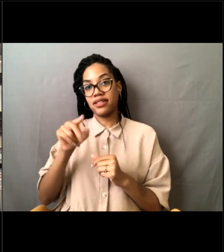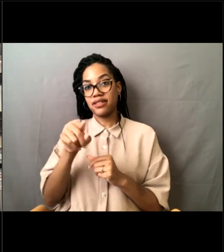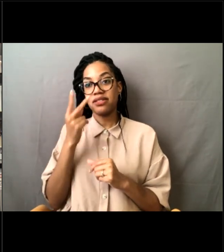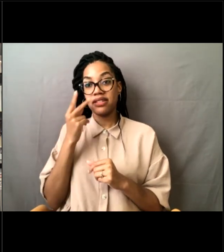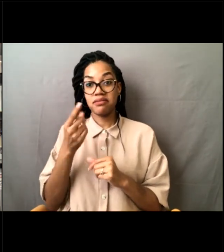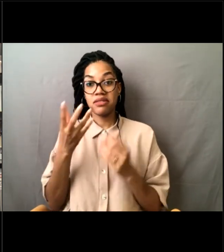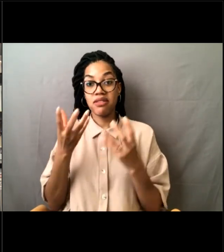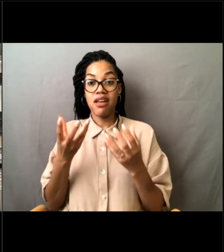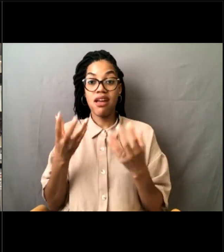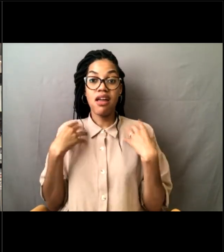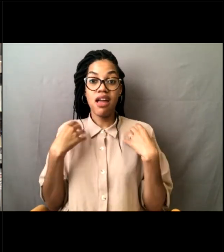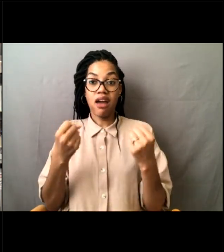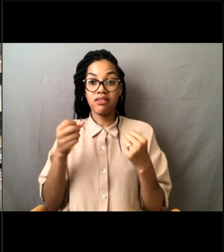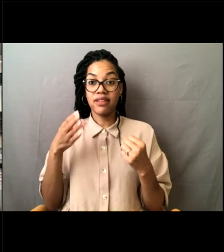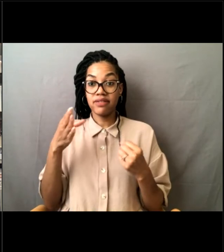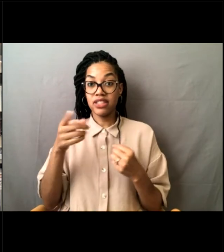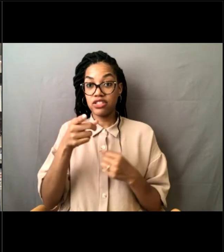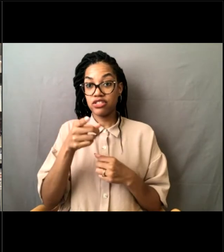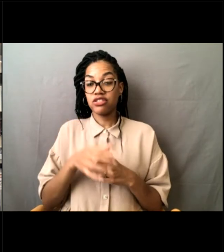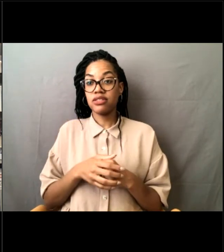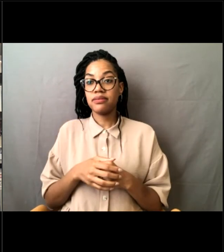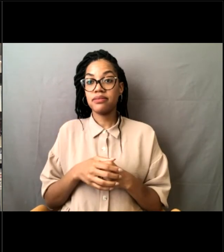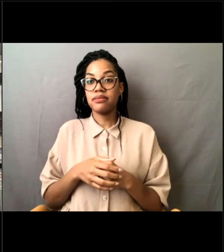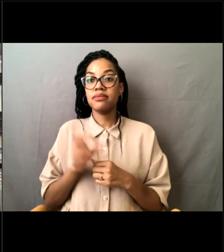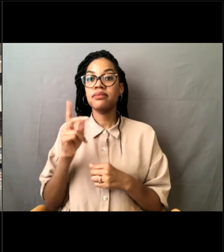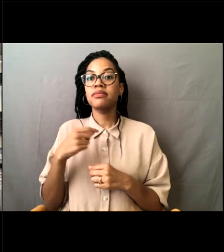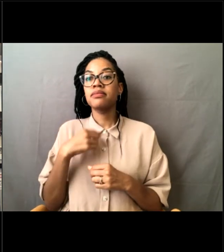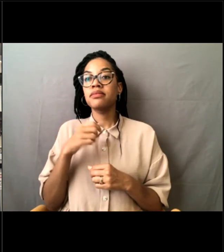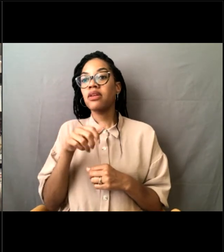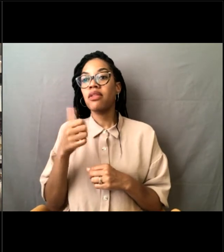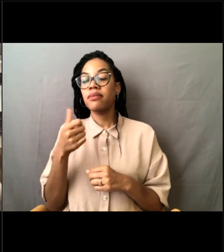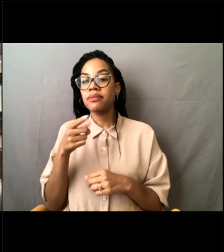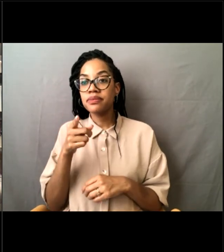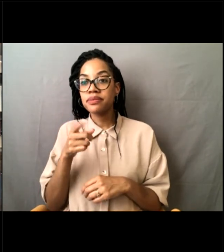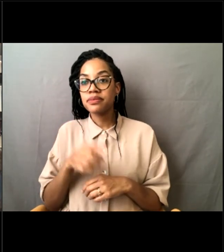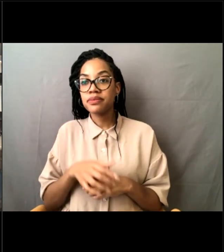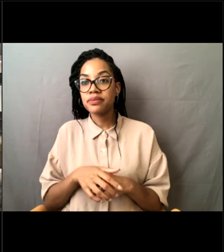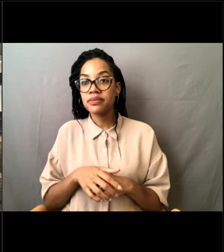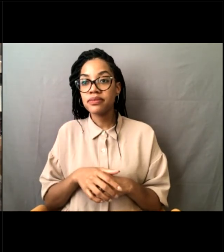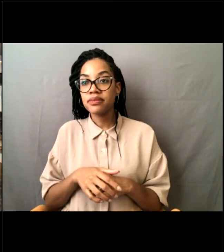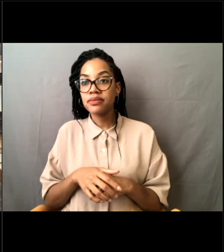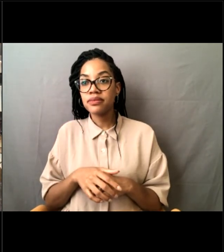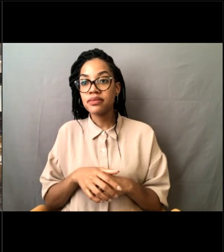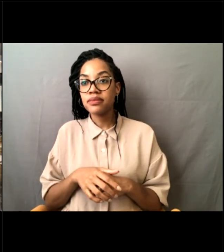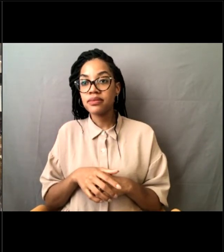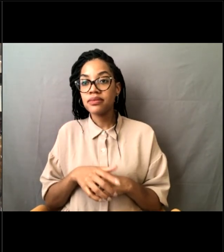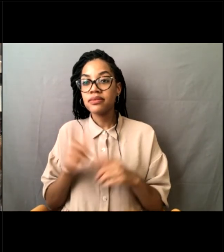and then the only other thing that we look for, just to take a quick observation, is we look for any big marks on the body.